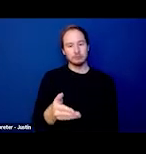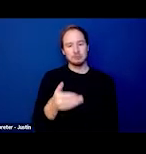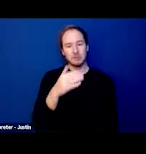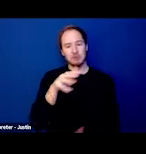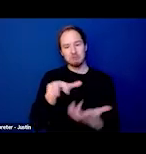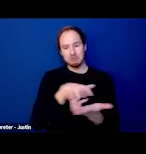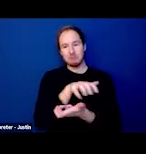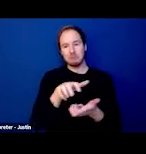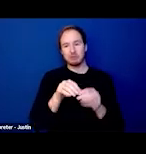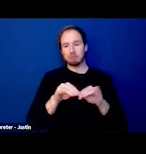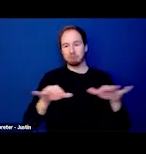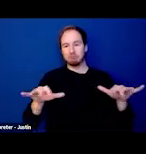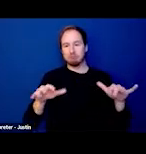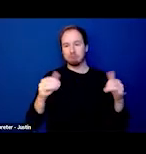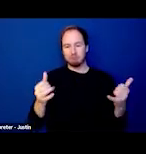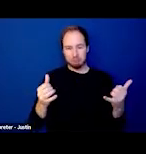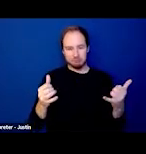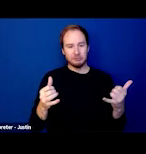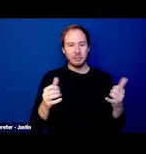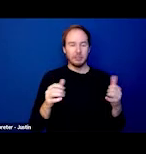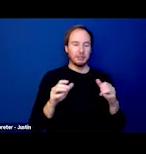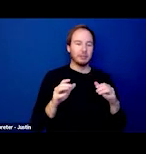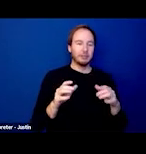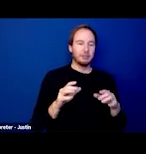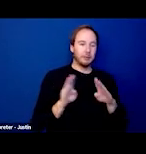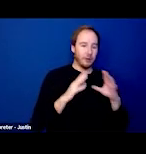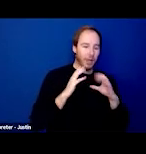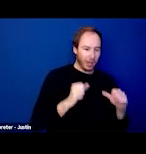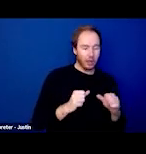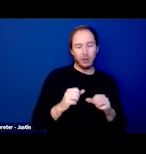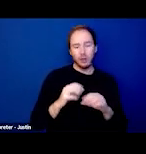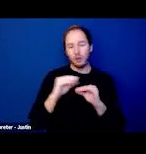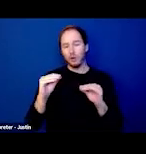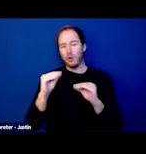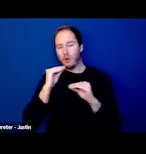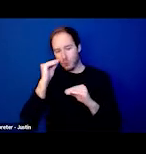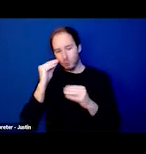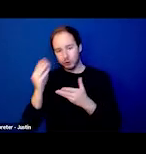who are on the behavioral healthcare side and homeless services and housing. And then of course I'm scattered about